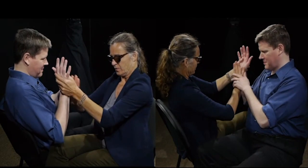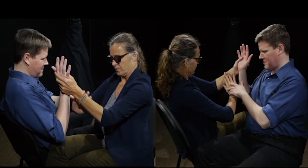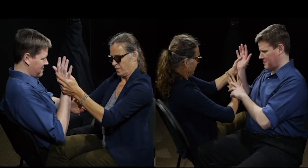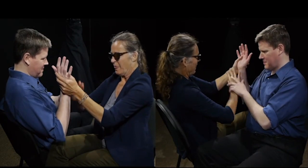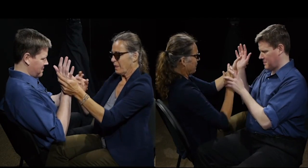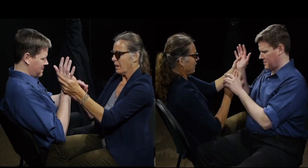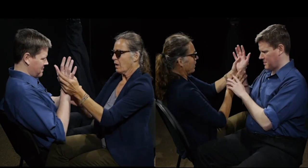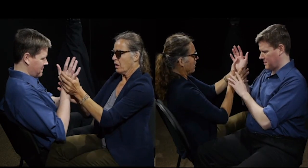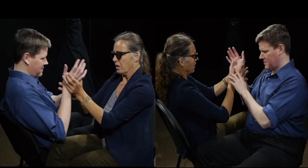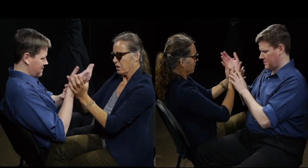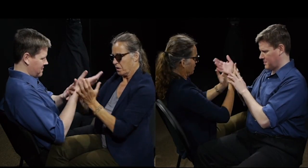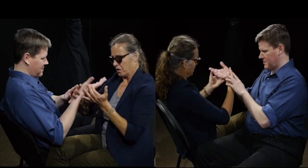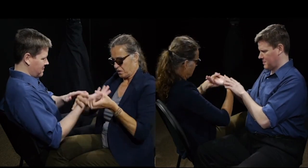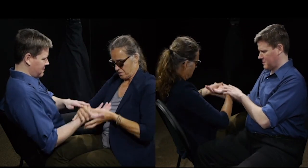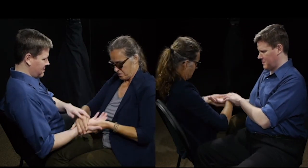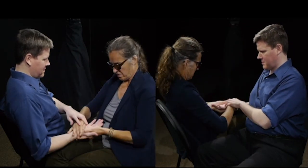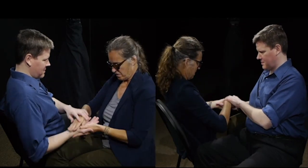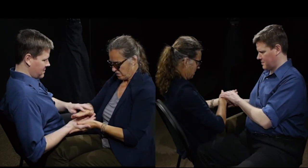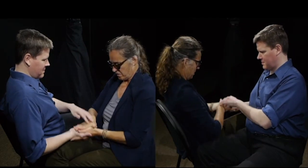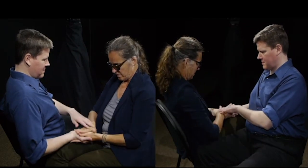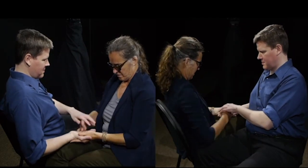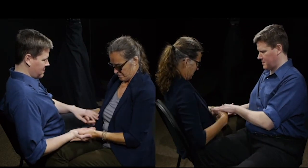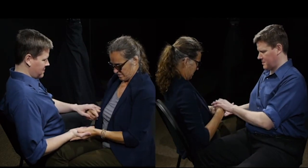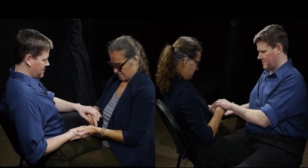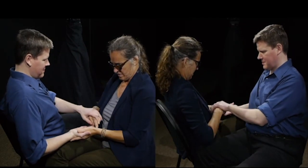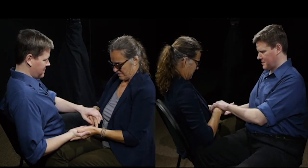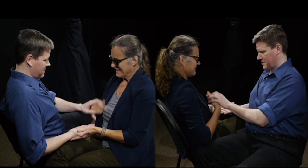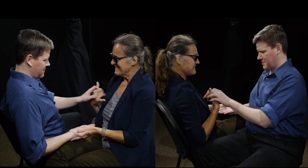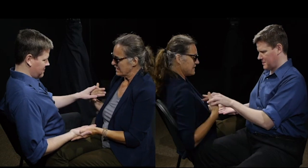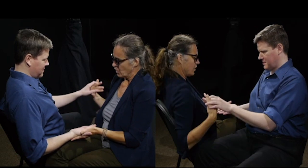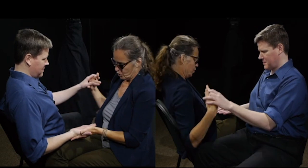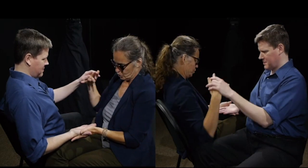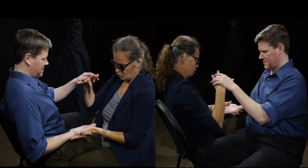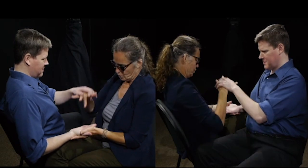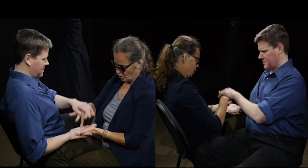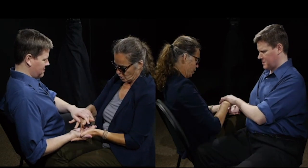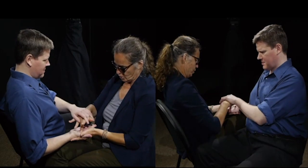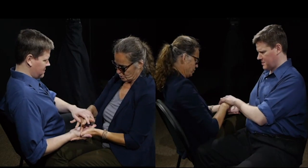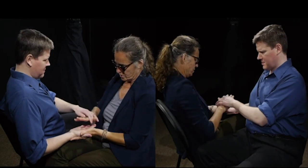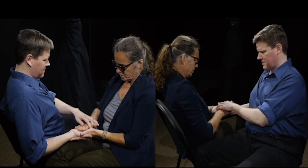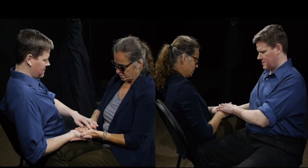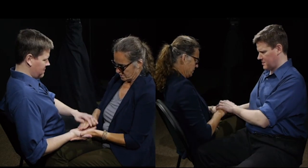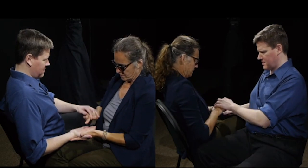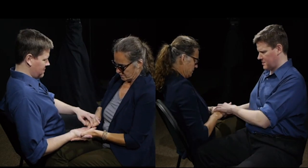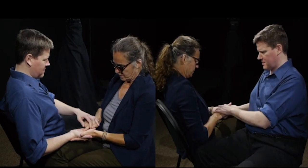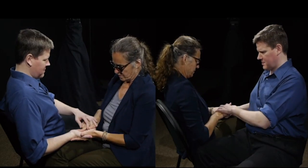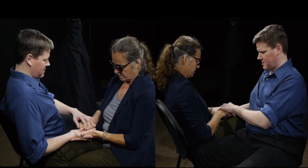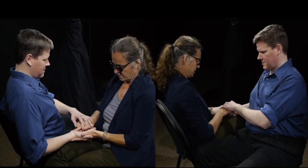We assigned those roles intuitively as protactile language emerged. Within that system, information flows freely from your palm,